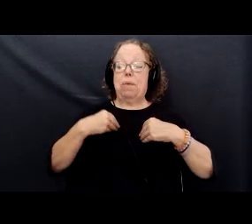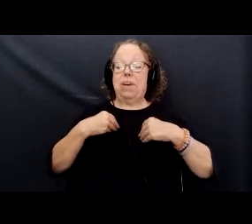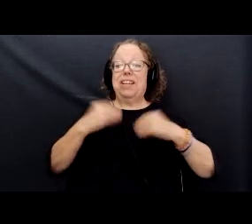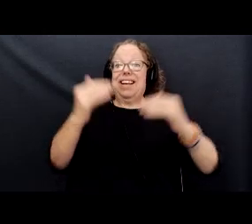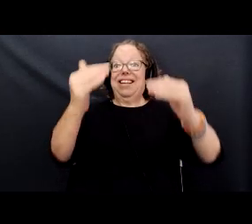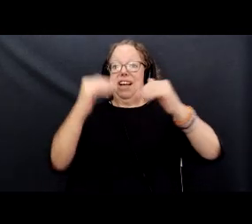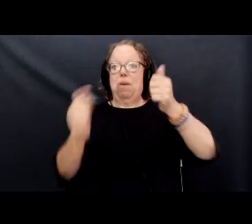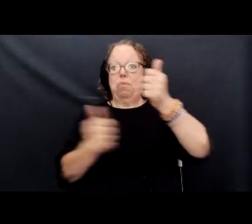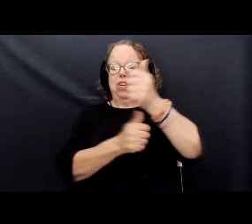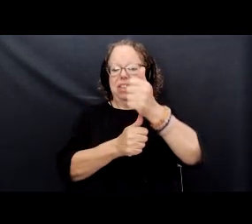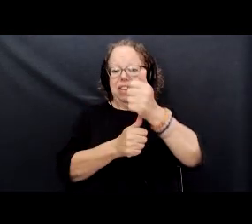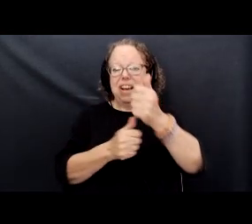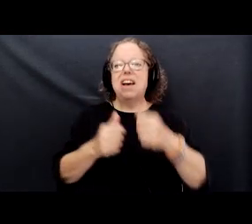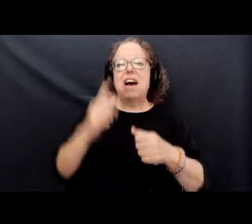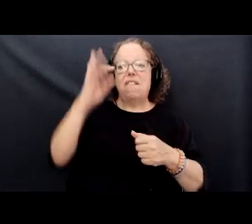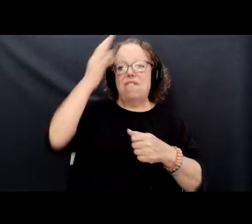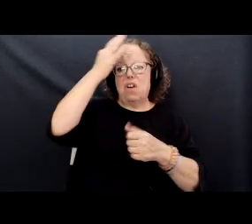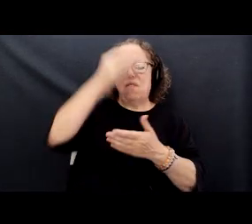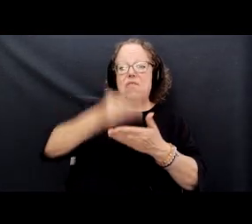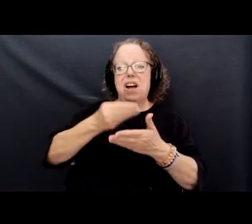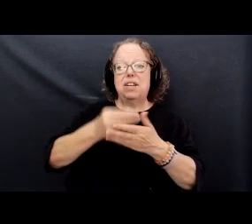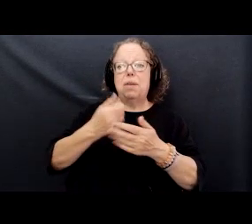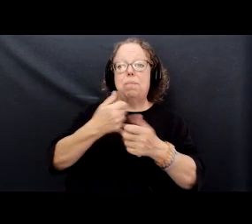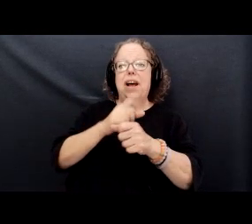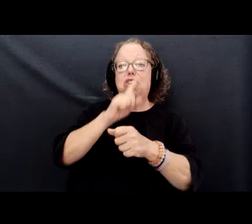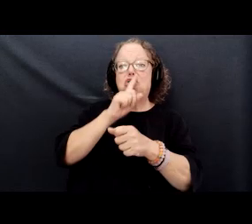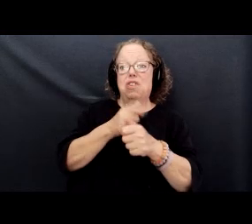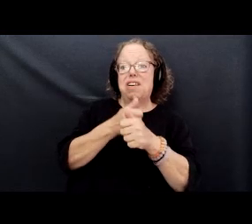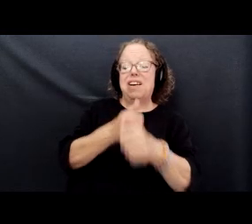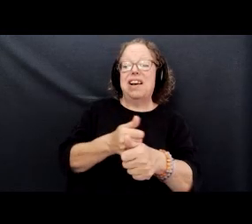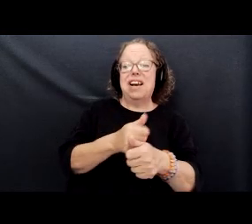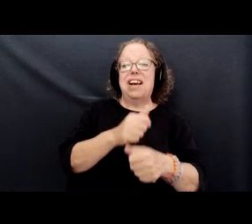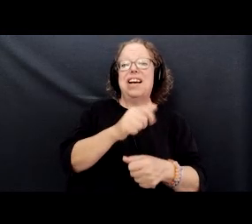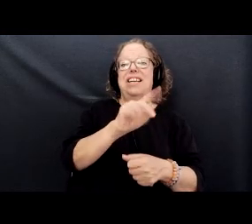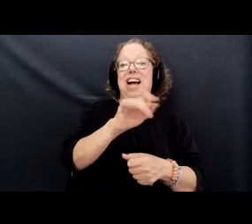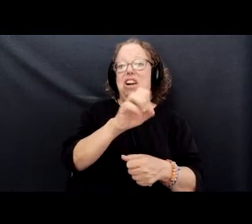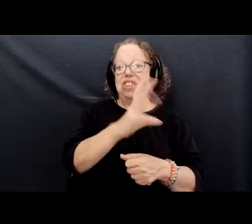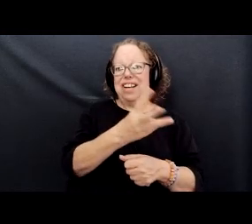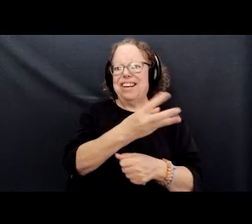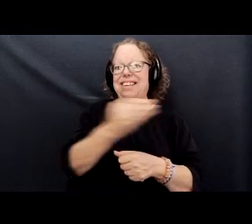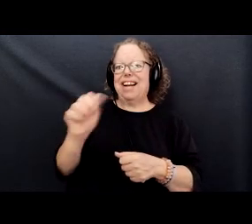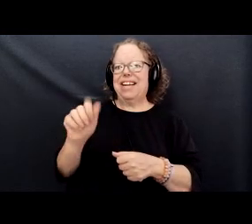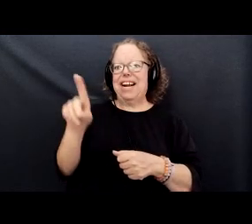ensure compliance with both title 6 and ADA. Title 6 covers nondiscrimination [on the basis of] race,